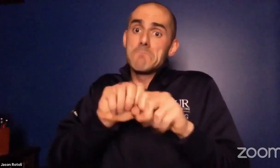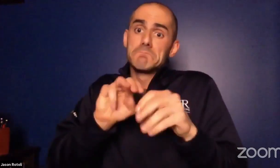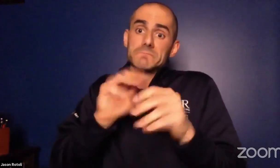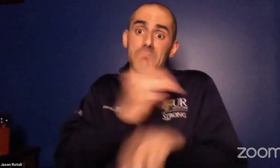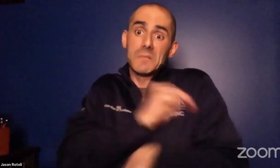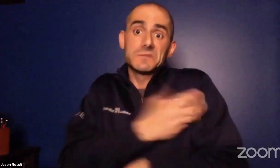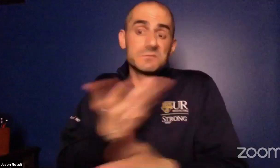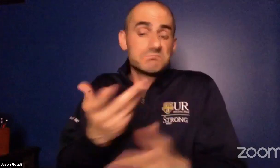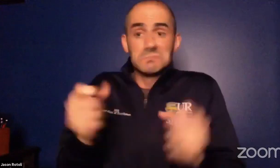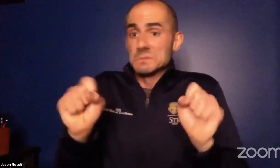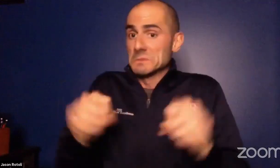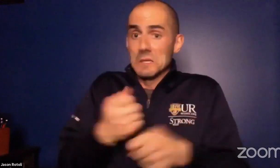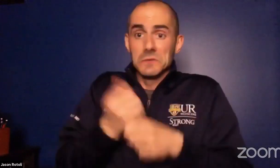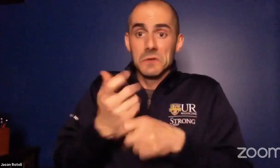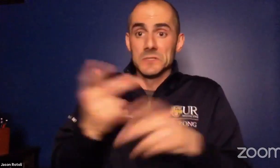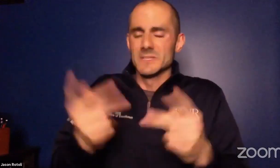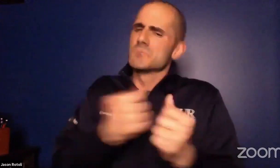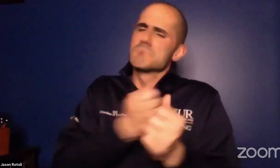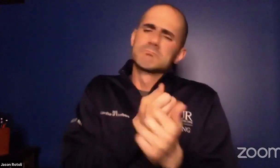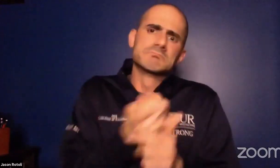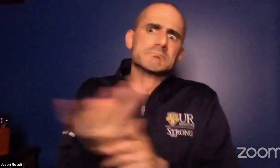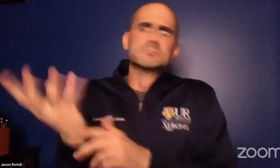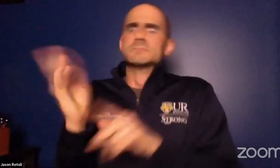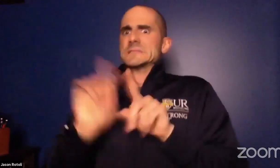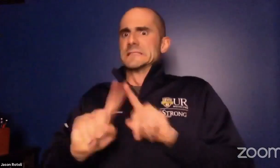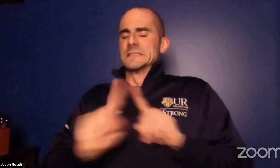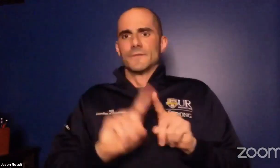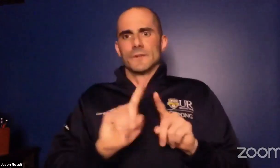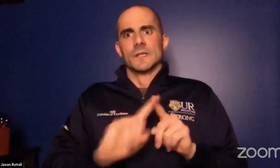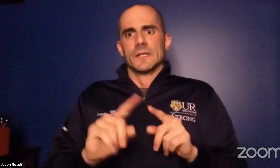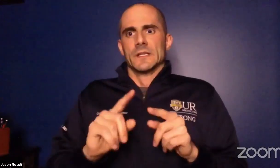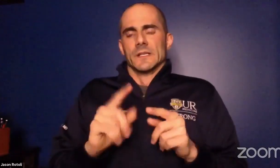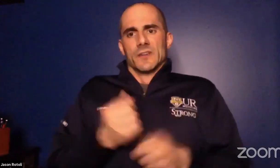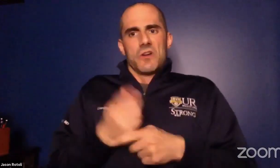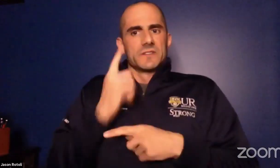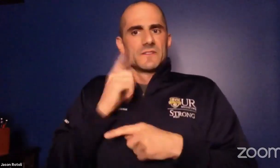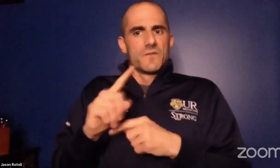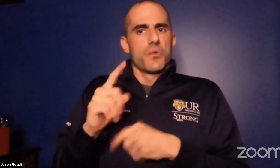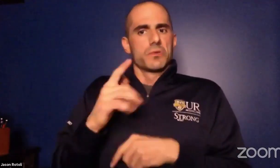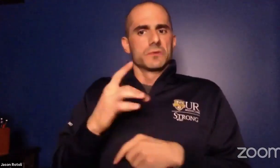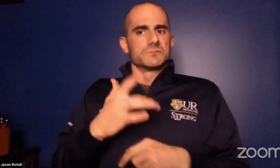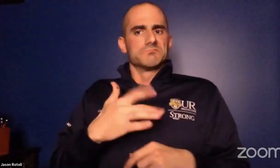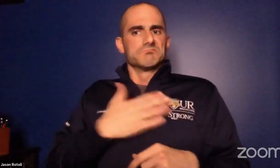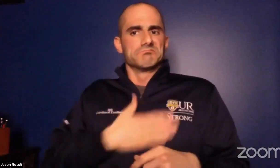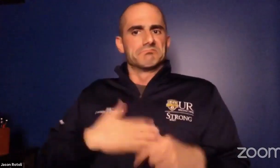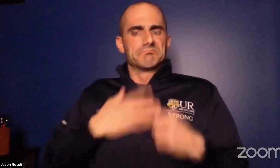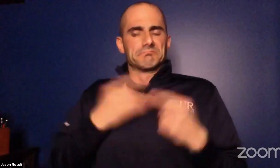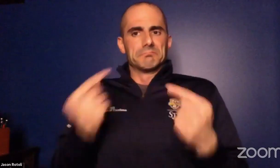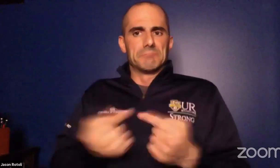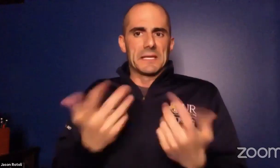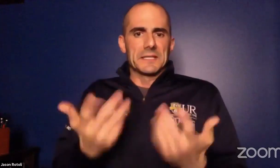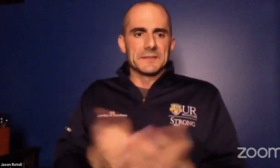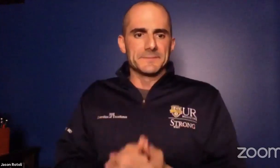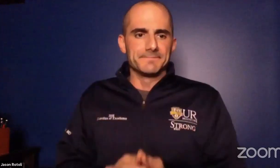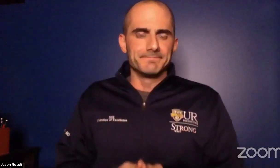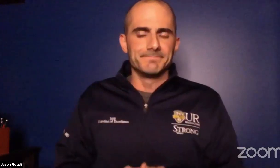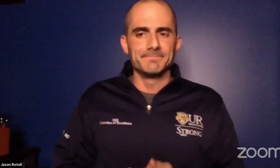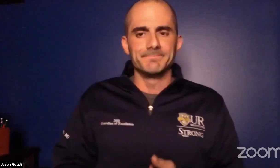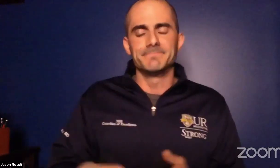Shingles is an infection that people have had that is just like chicken pox. If you've had that in the past, as an adult